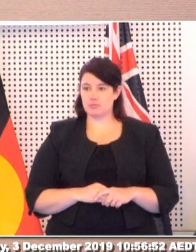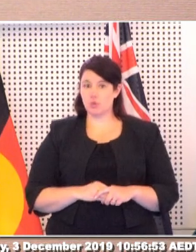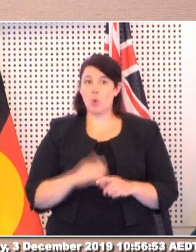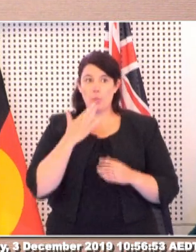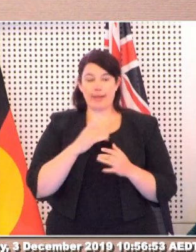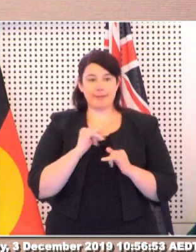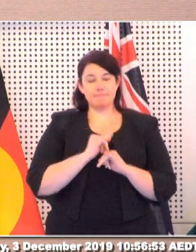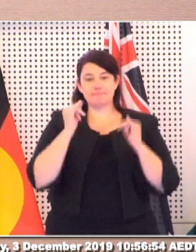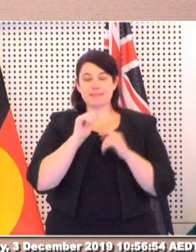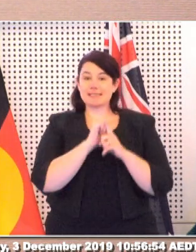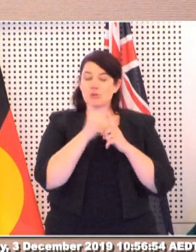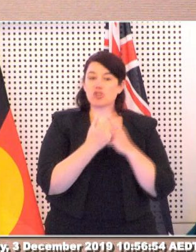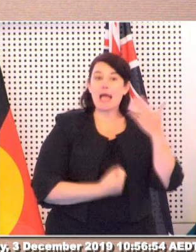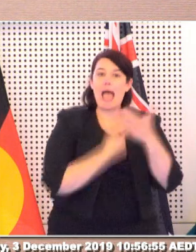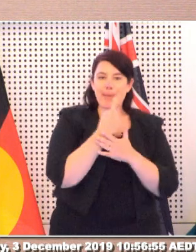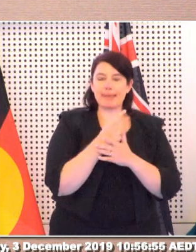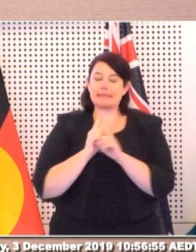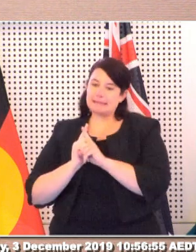And incidents is too strong a language.